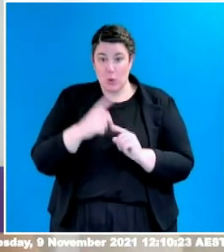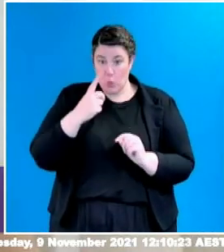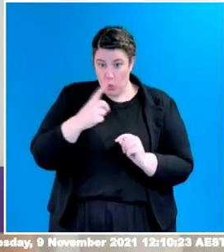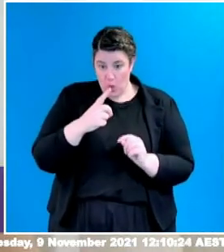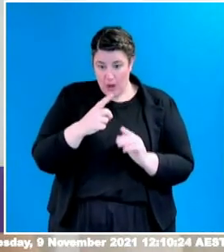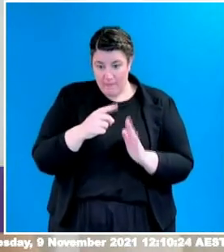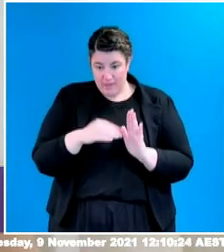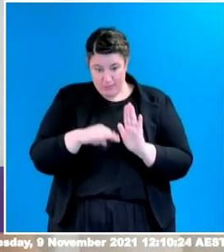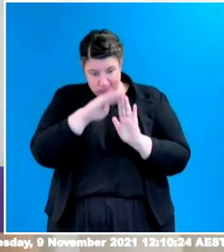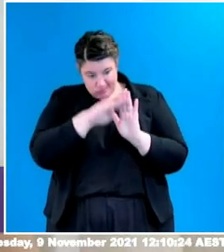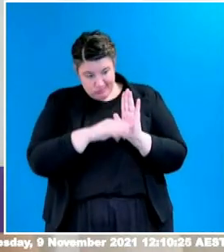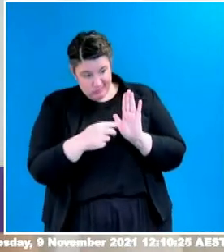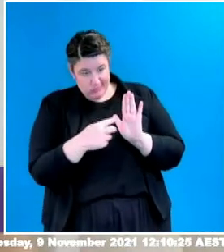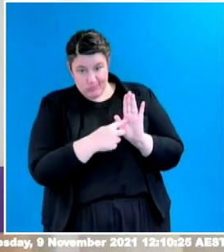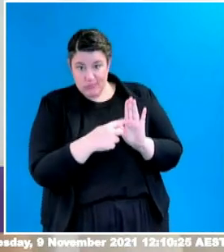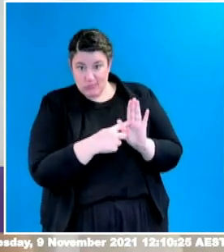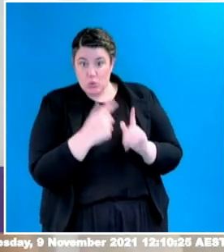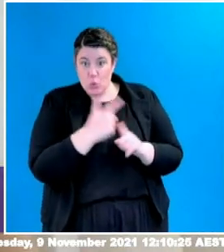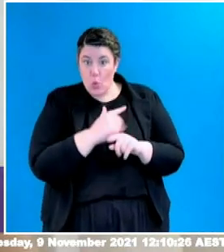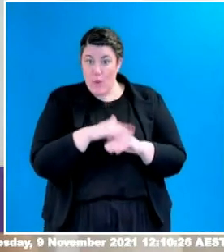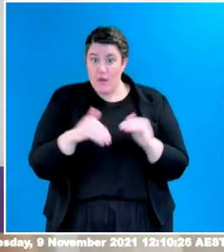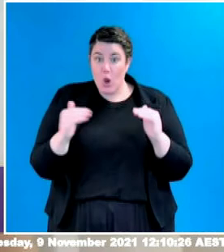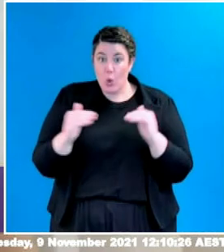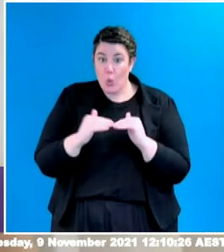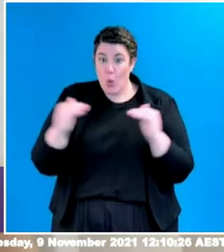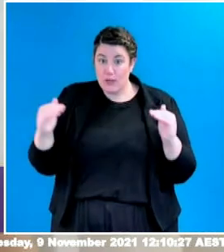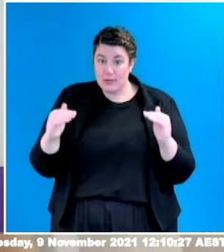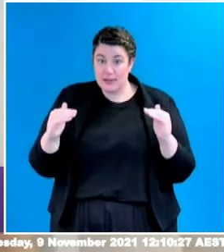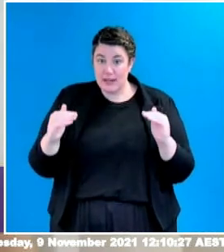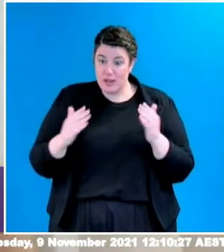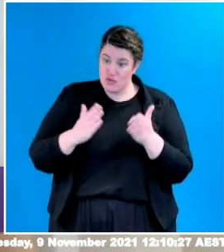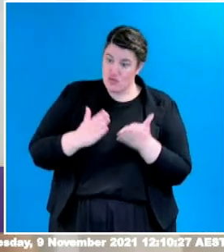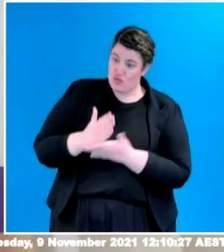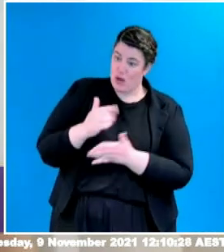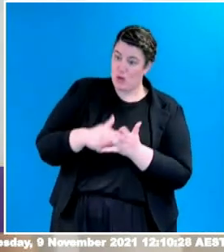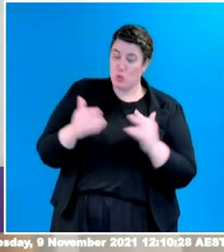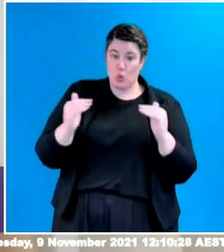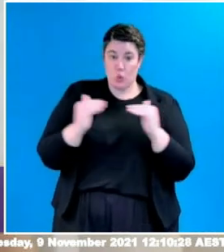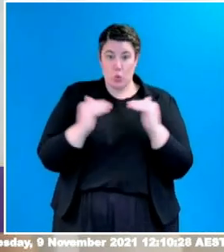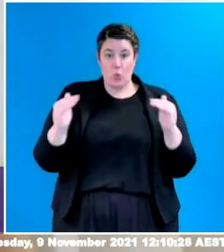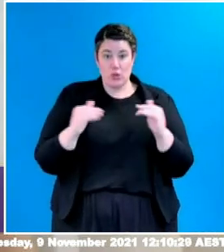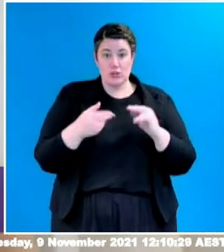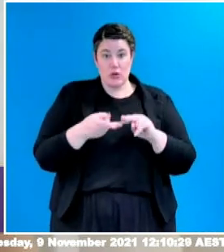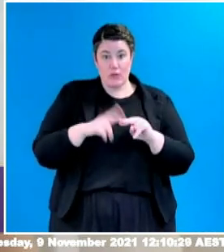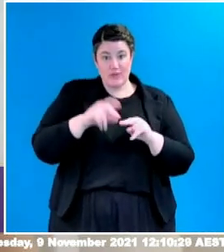articles which talks about equality and the right to equality of disabled people.